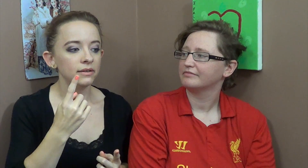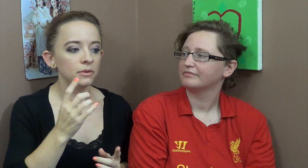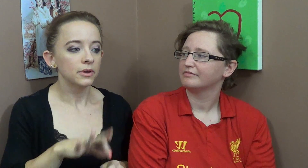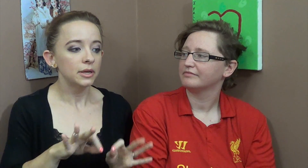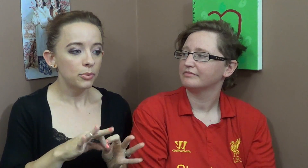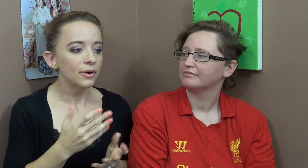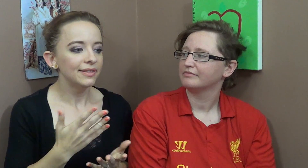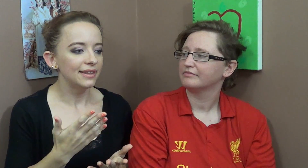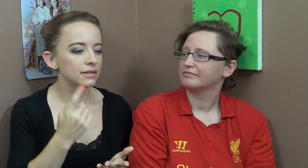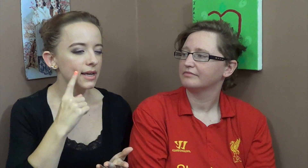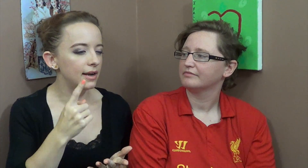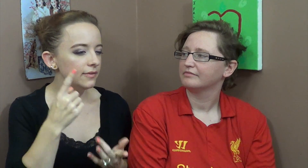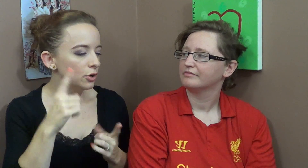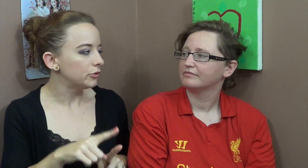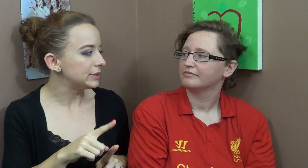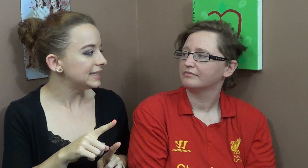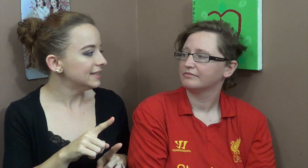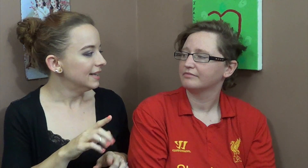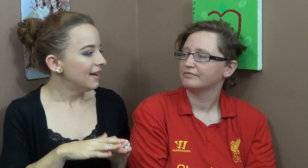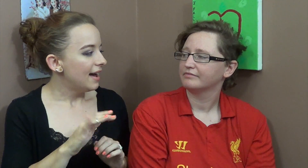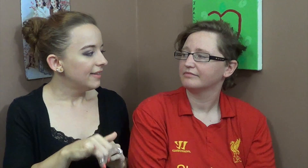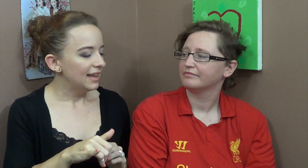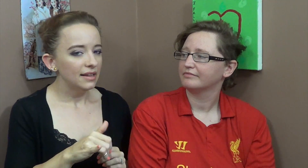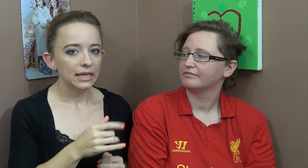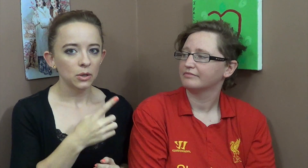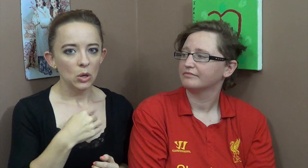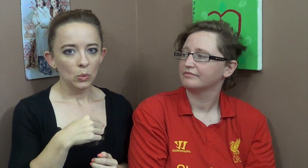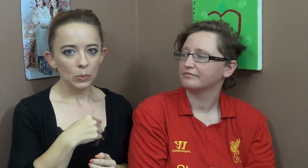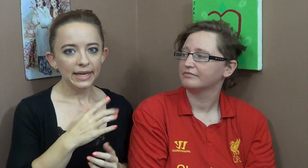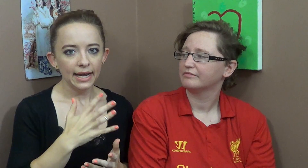one really important thing is to kinda agree on that. Like we